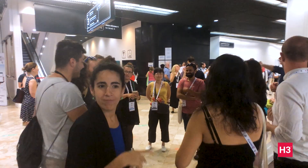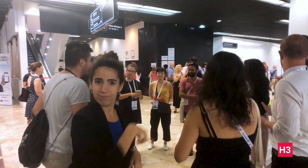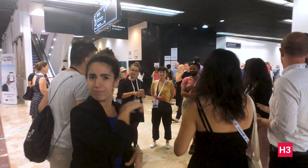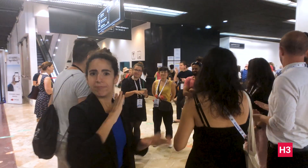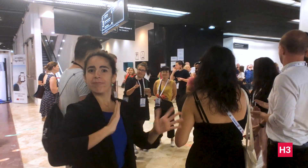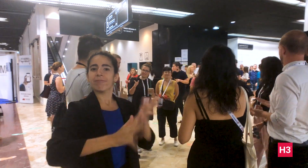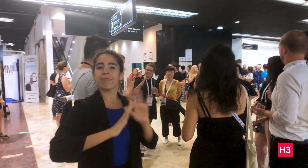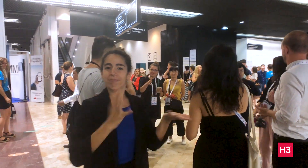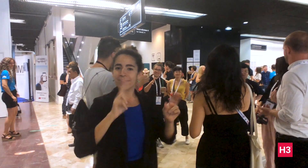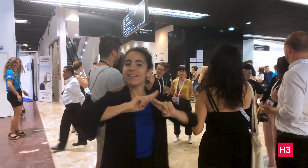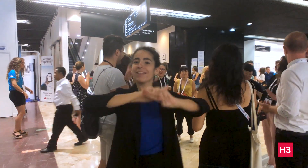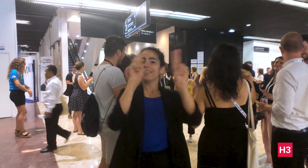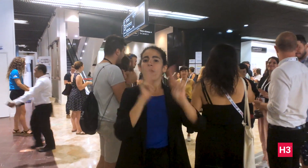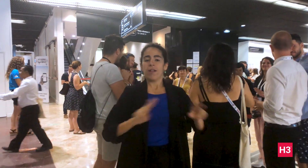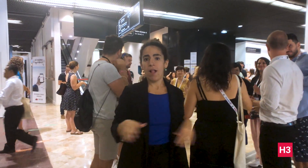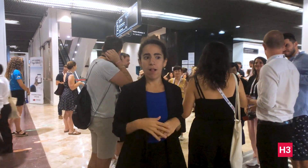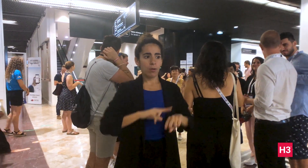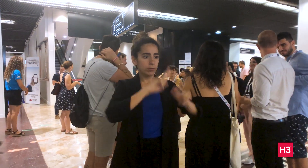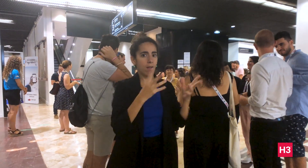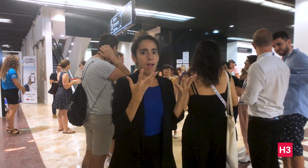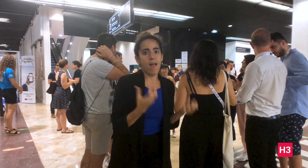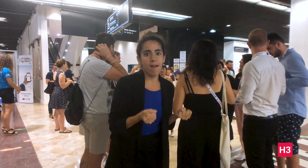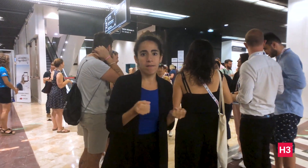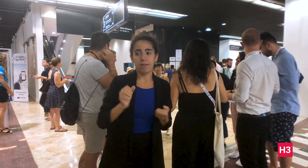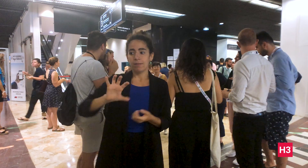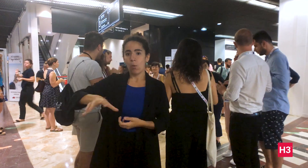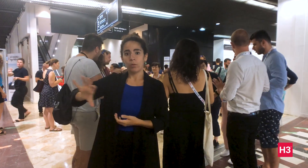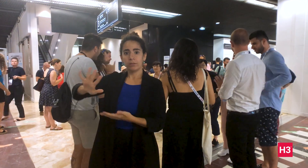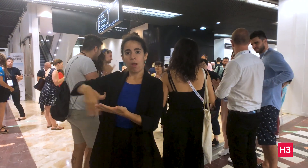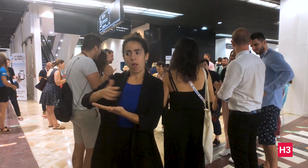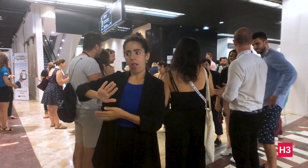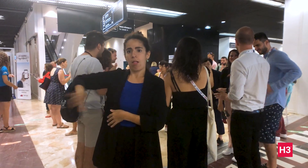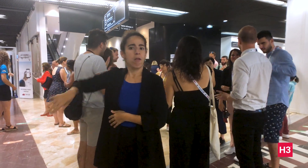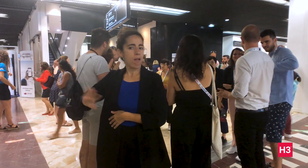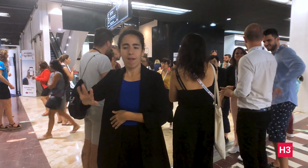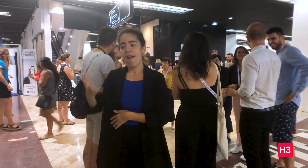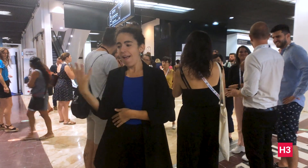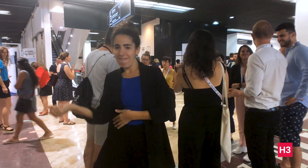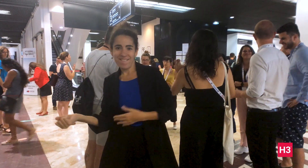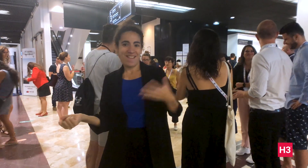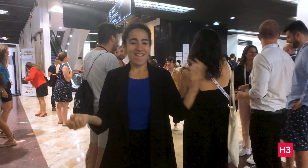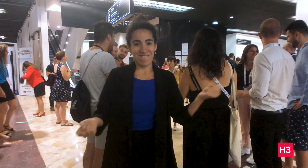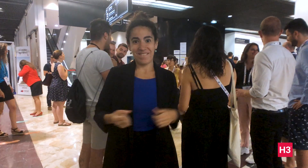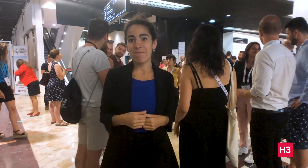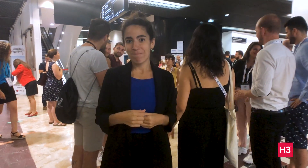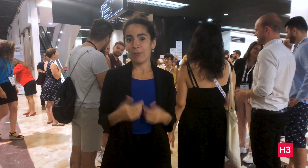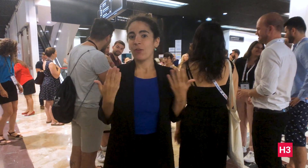They are signing in International Sign. With IS, does it mean they don't use their country's national sign language? No!